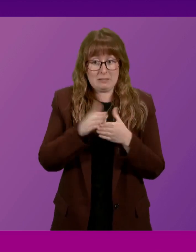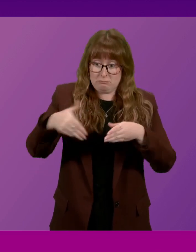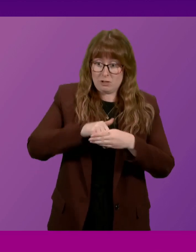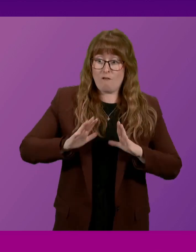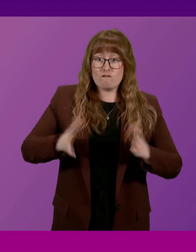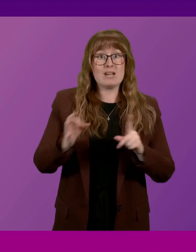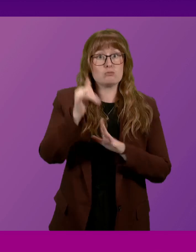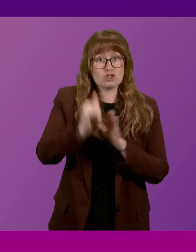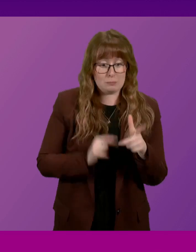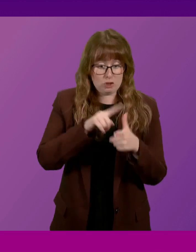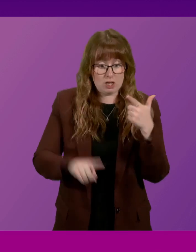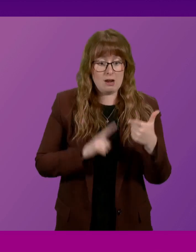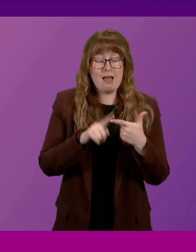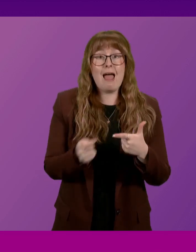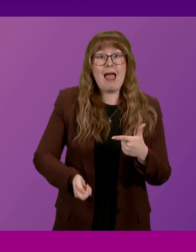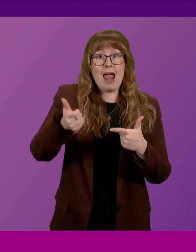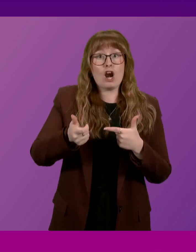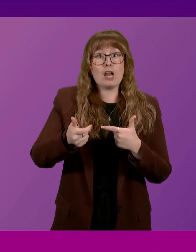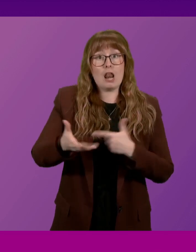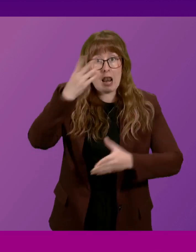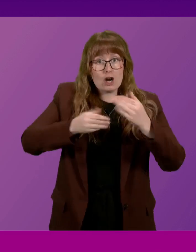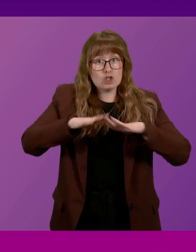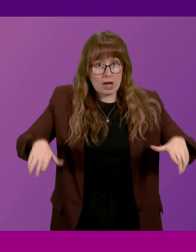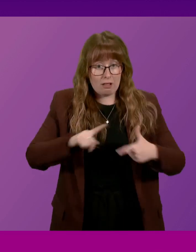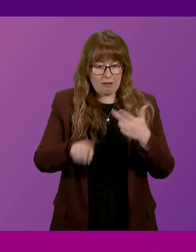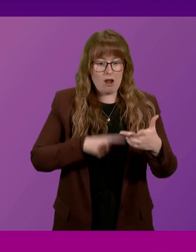an expansive early learning and childcare offer, free eye care tests,